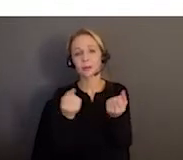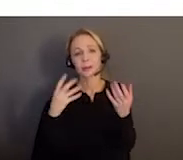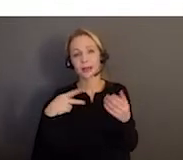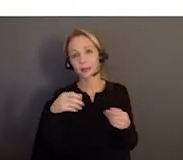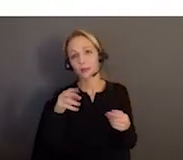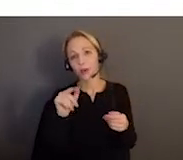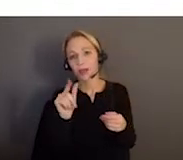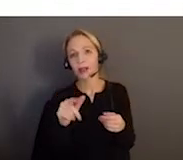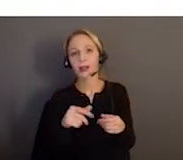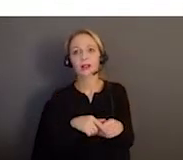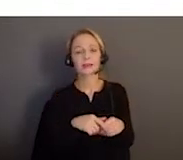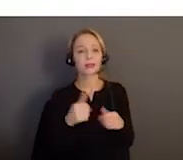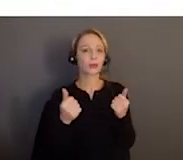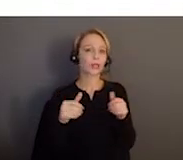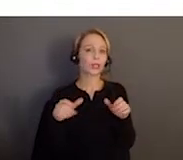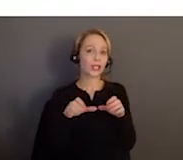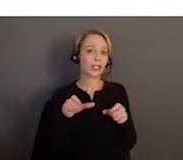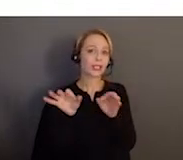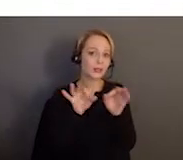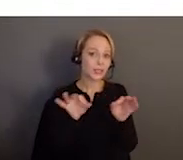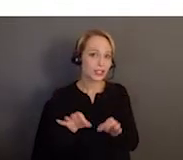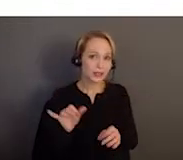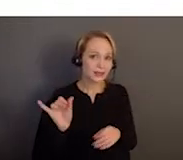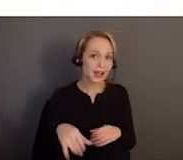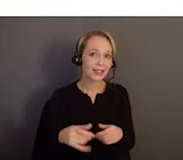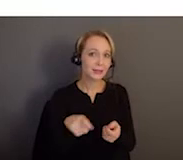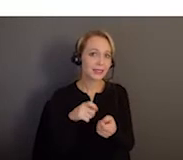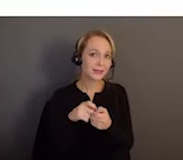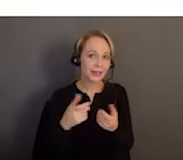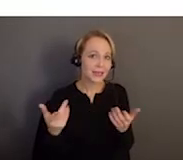SUPPORTING MULTIPLE PORTALS AND WHICH ACTION DEFINITION IT IS.